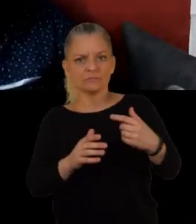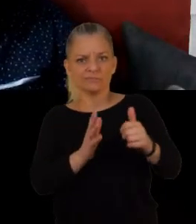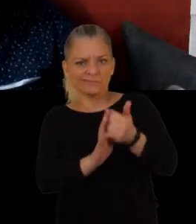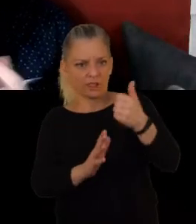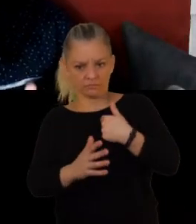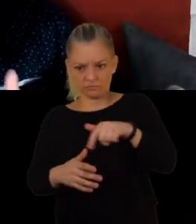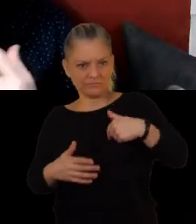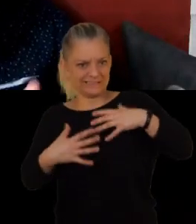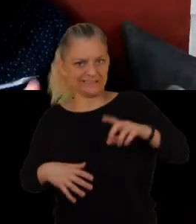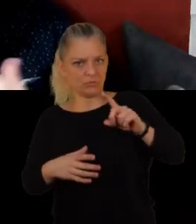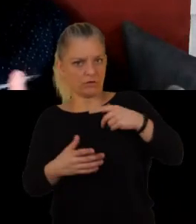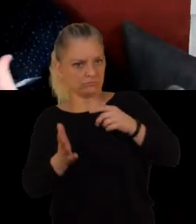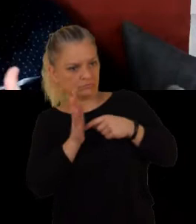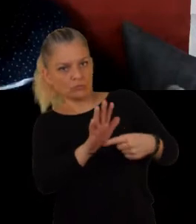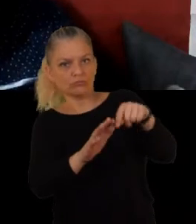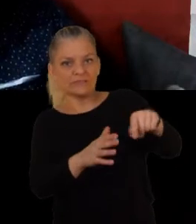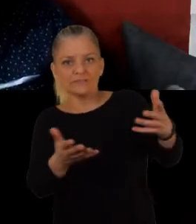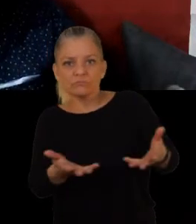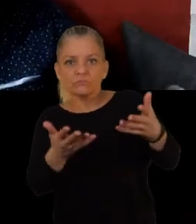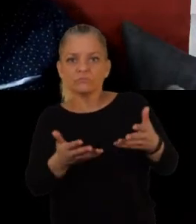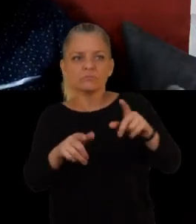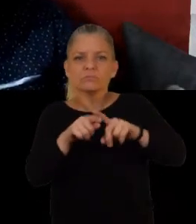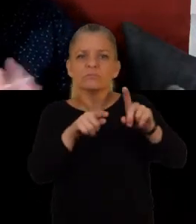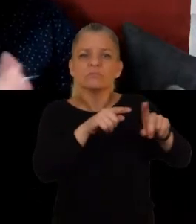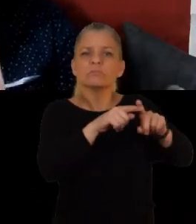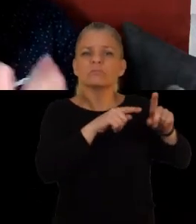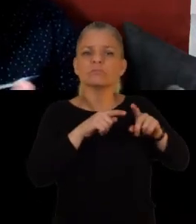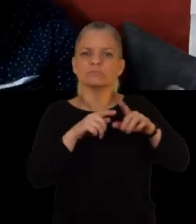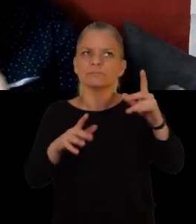and demonstrate the skills that we need and there's so many different things that you've